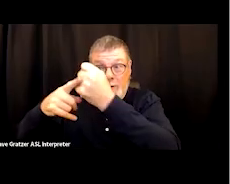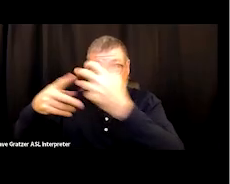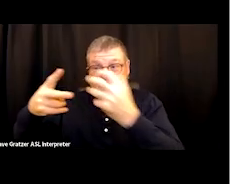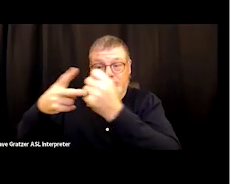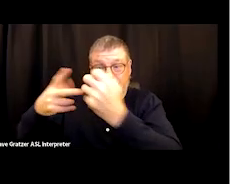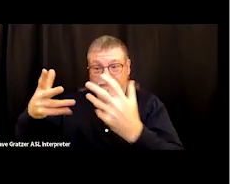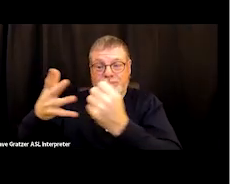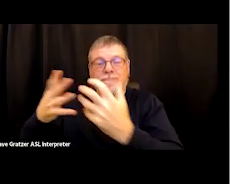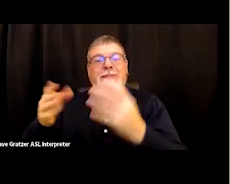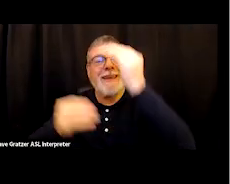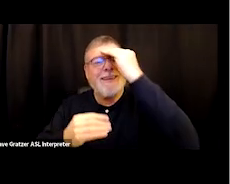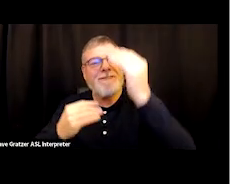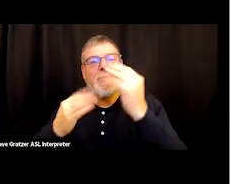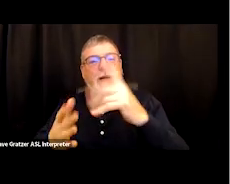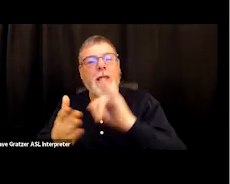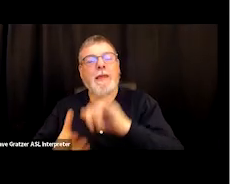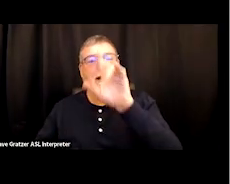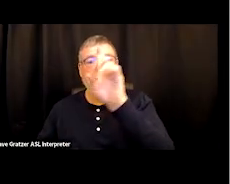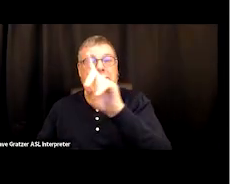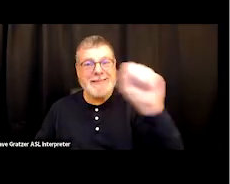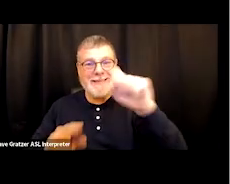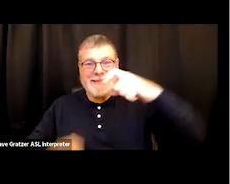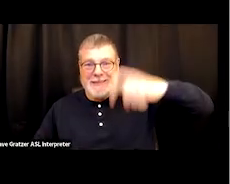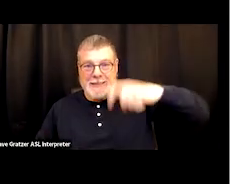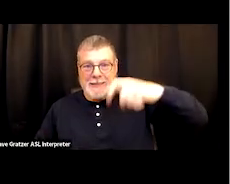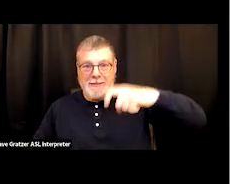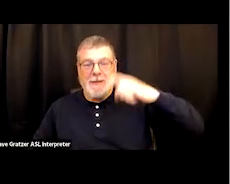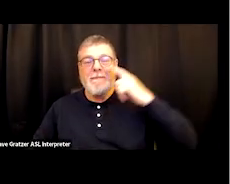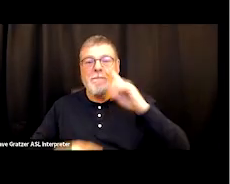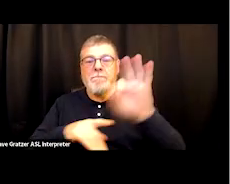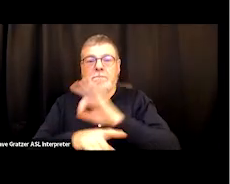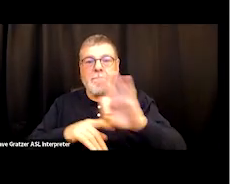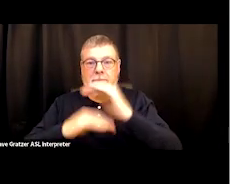of the information that DDS is looking for in terms of the person's functional limitations.